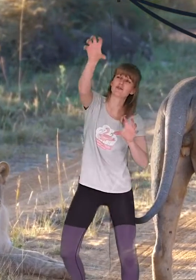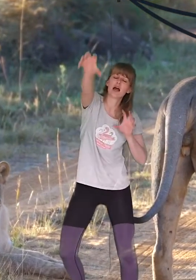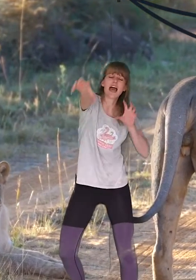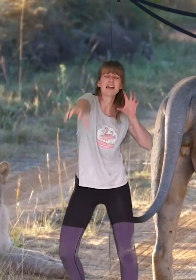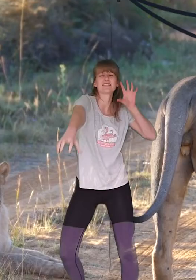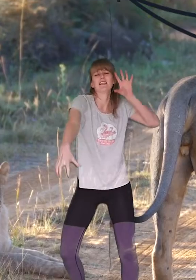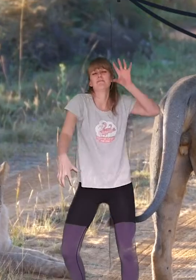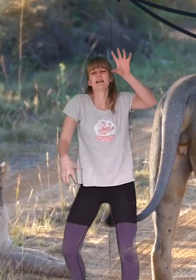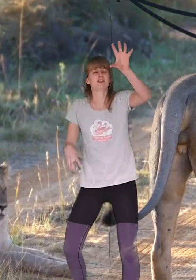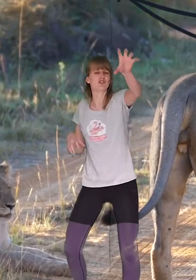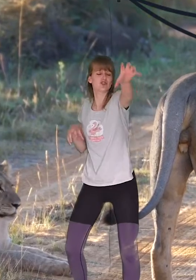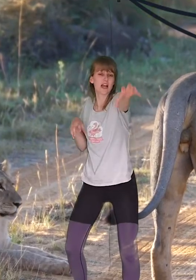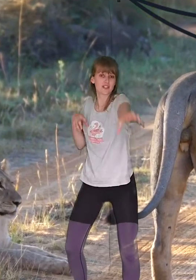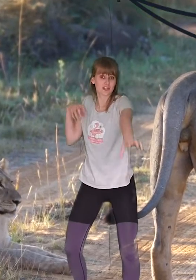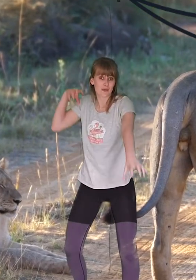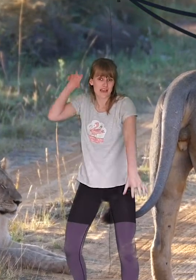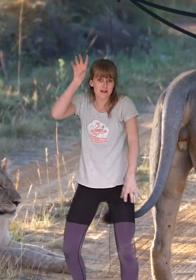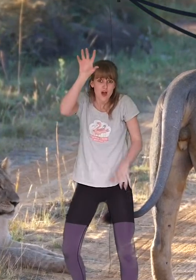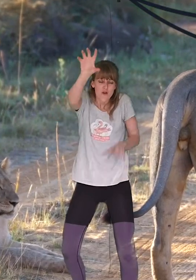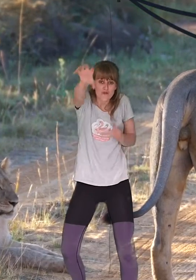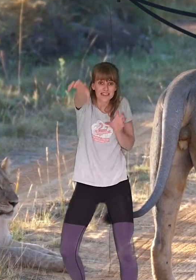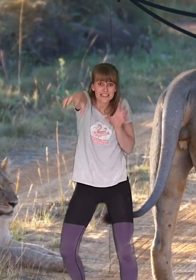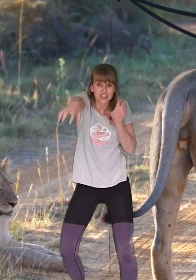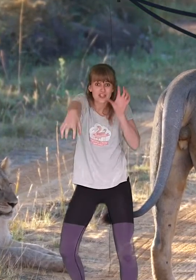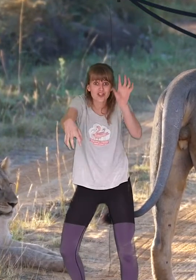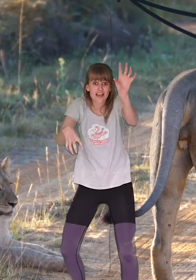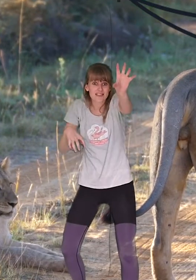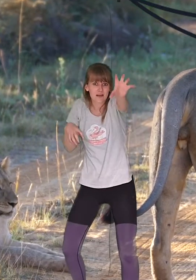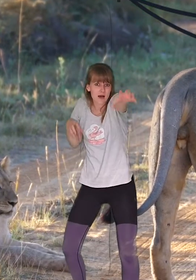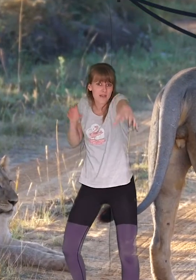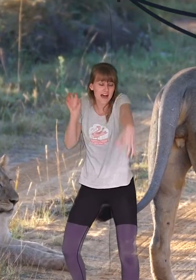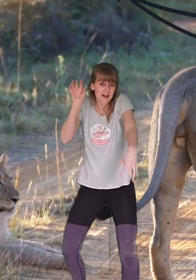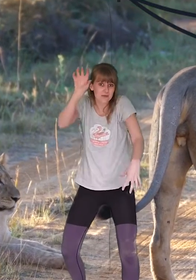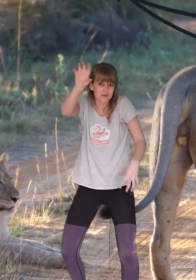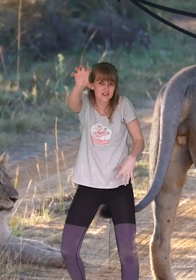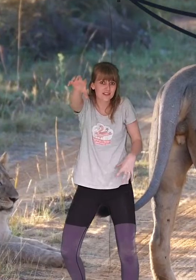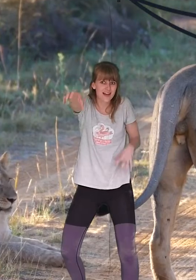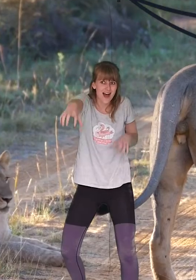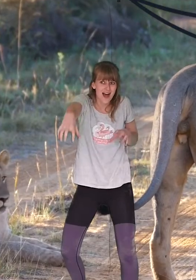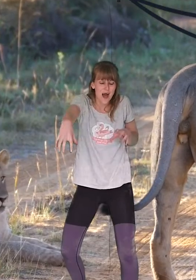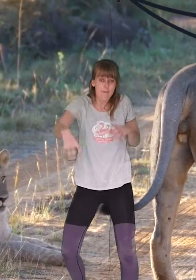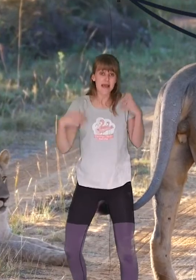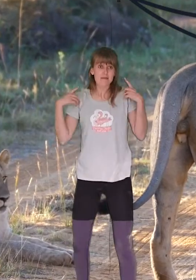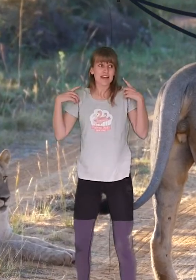excellent big stretches with, ready to chase some other animals. Maybe they